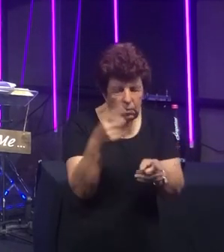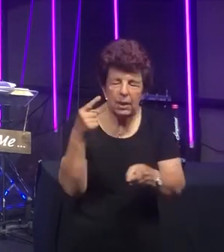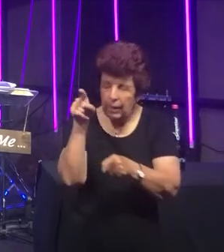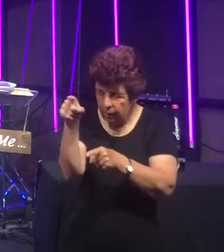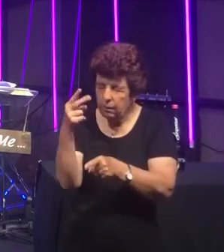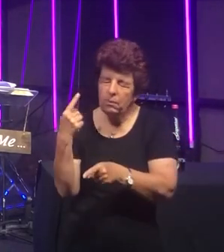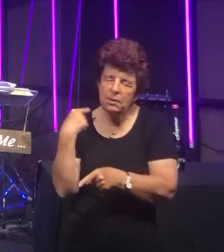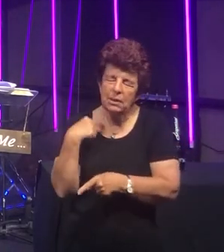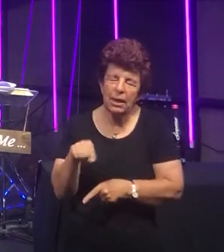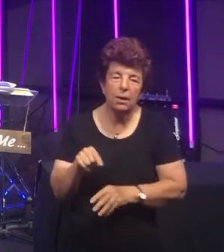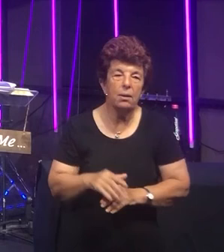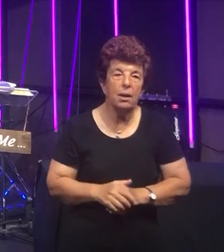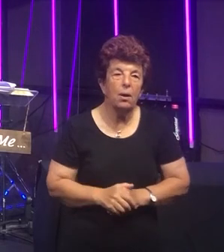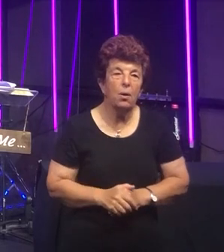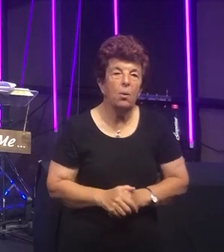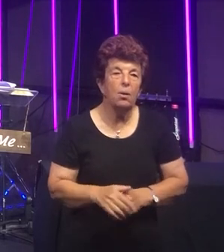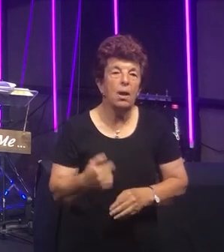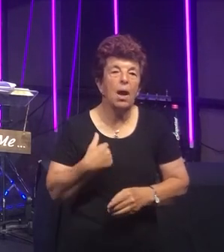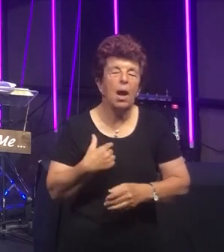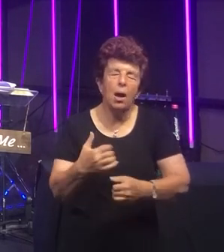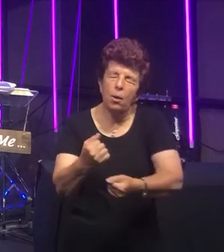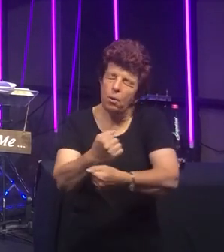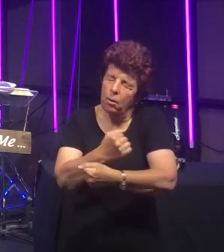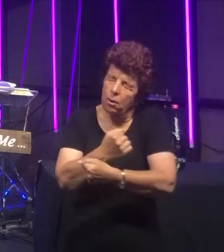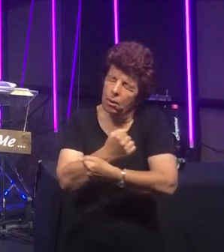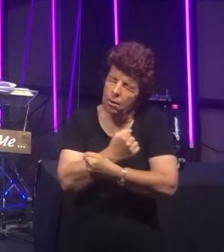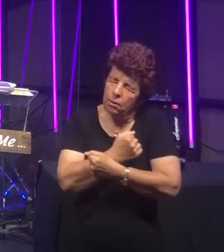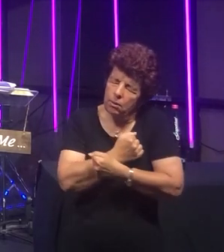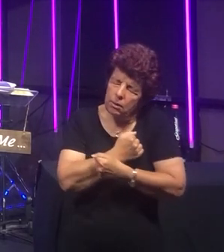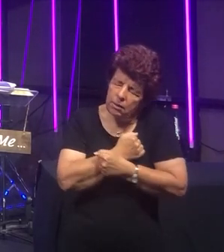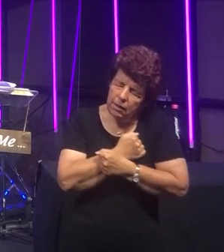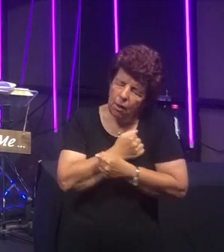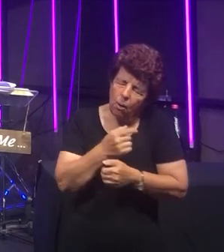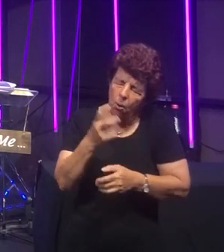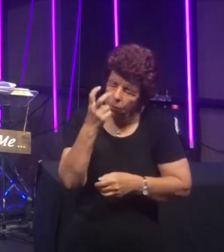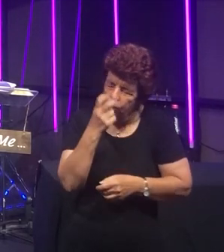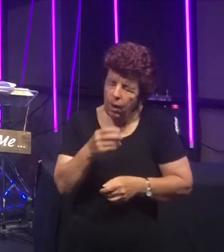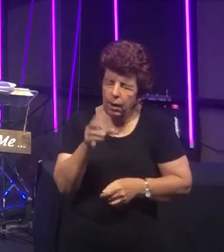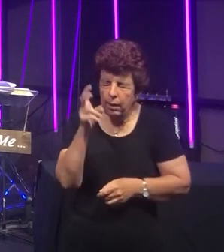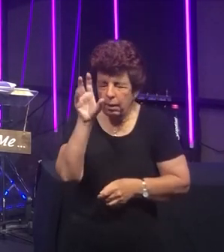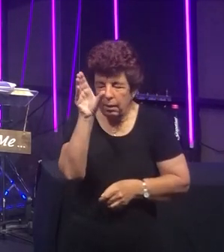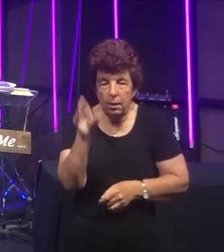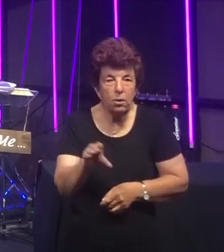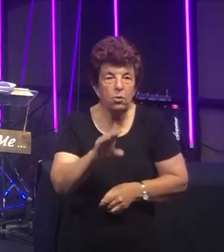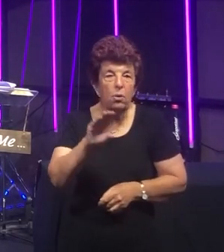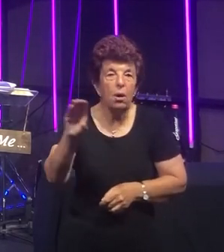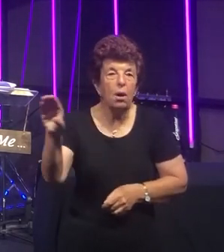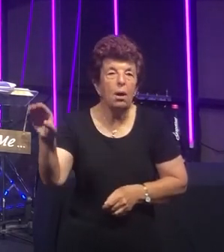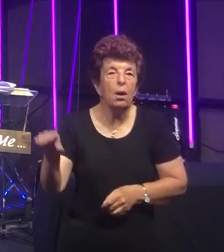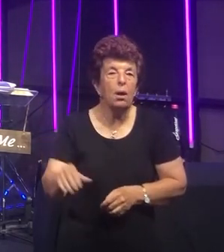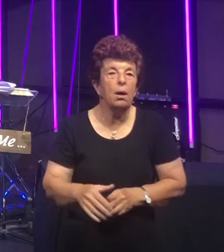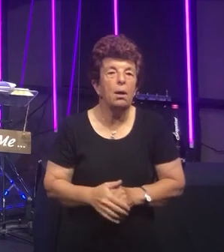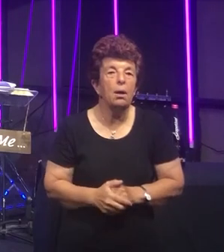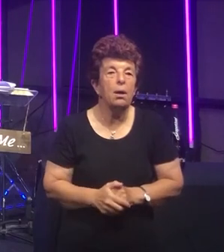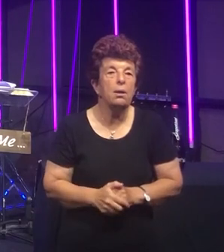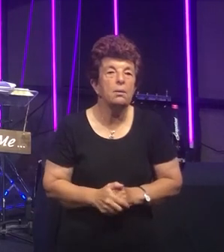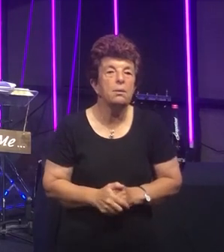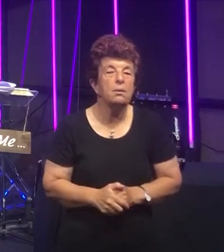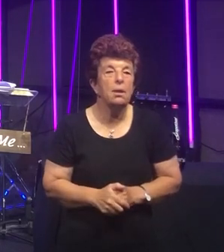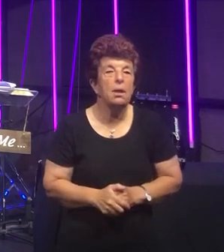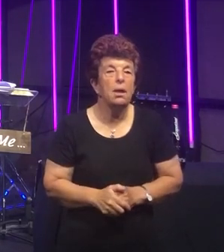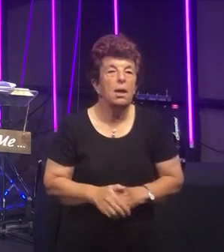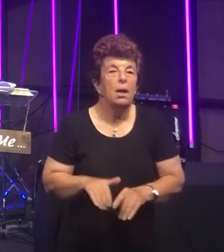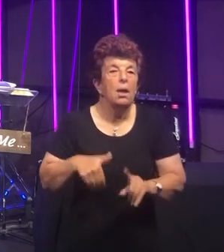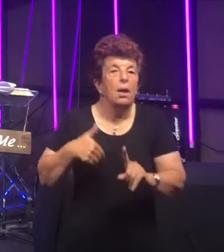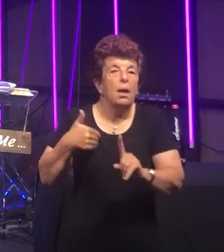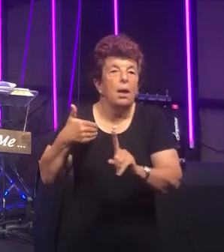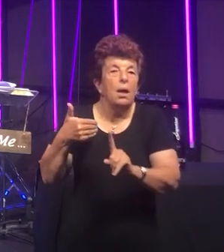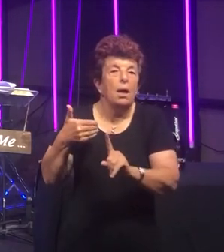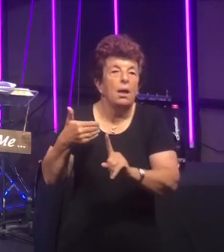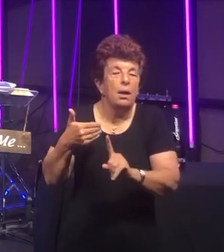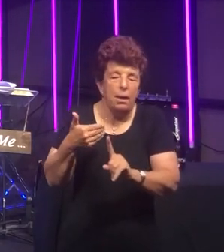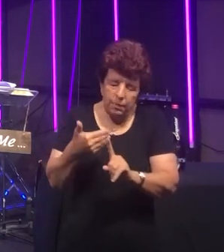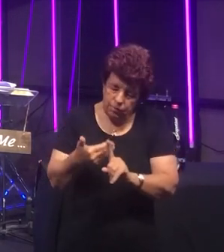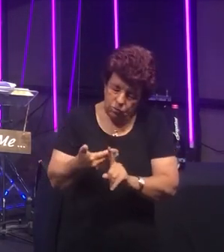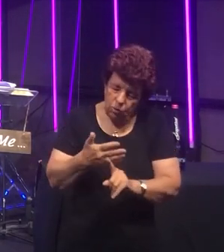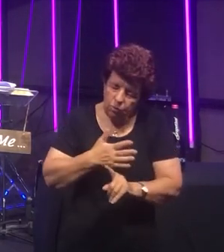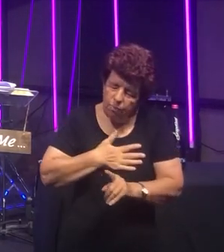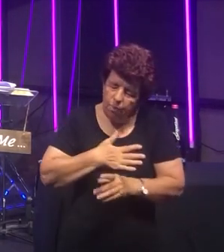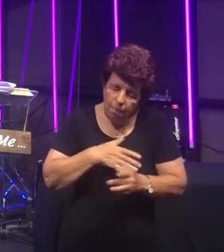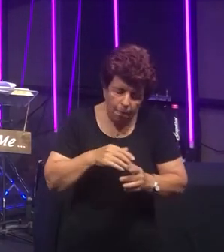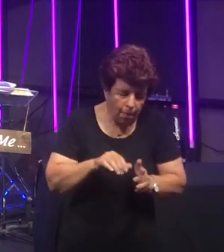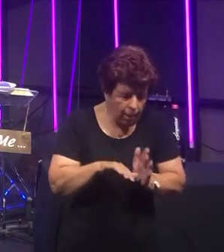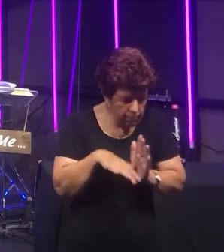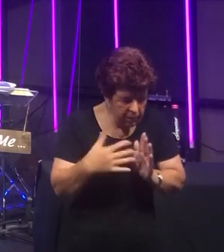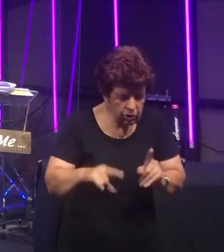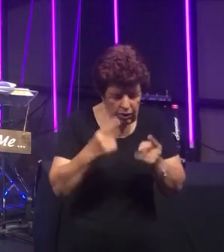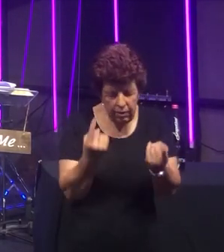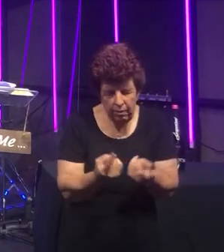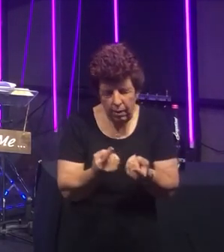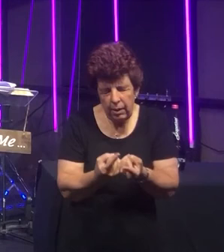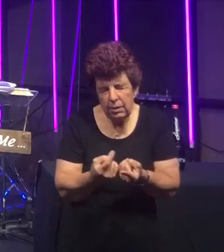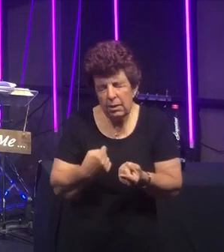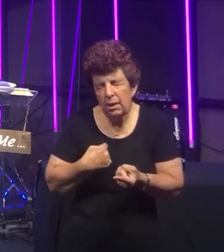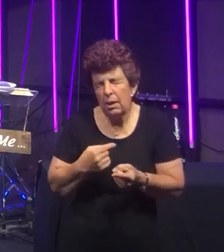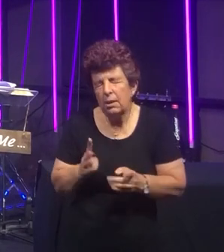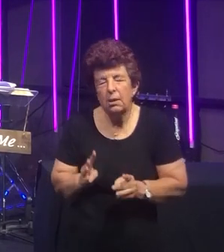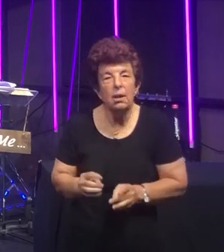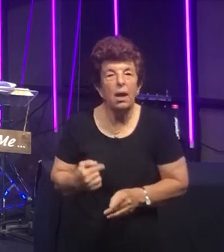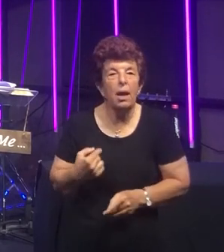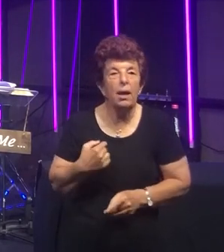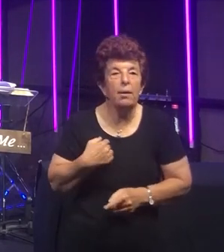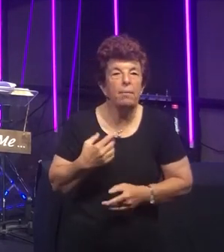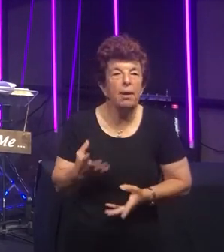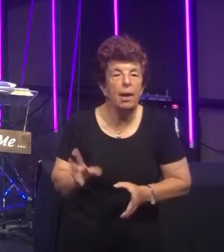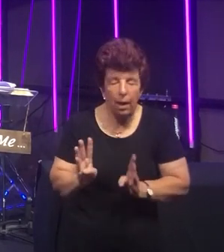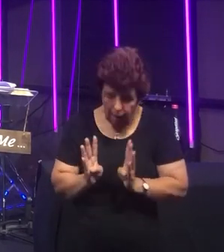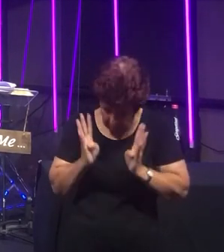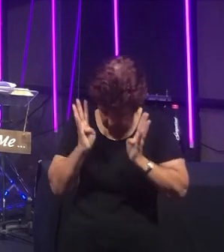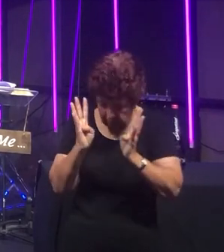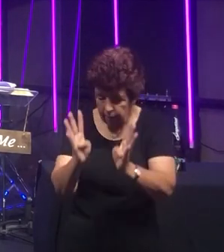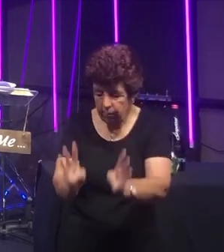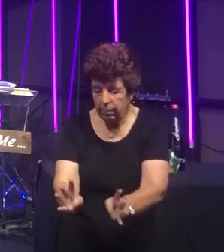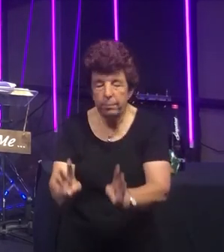So I'll cherish the old rugged cross Till my trophies at last I lay down